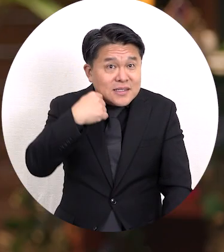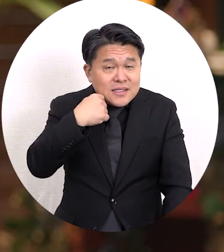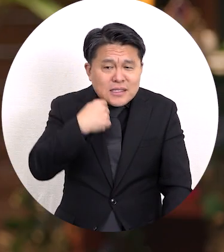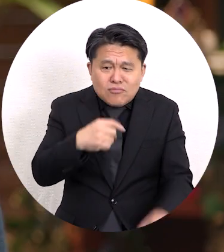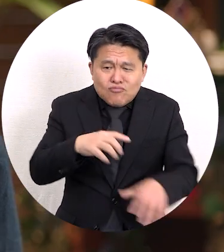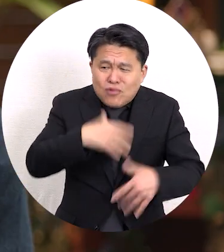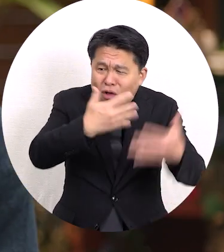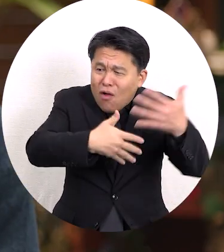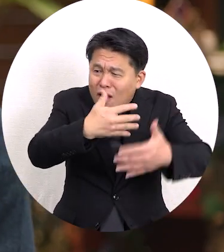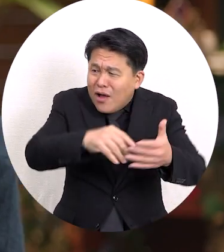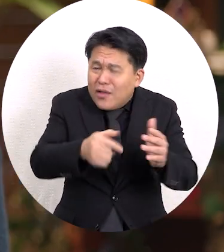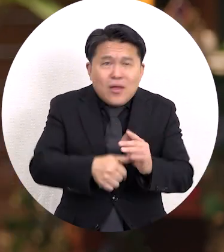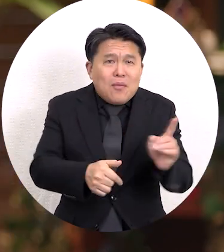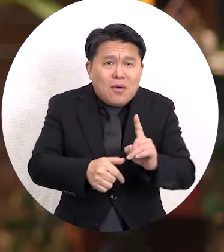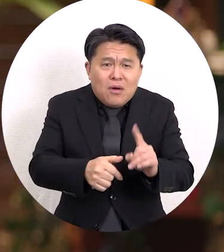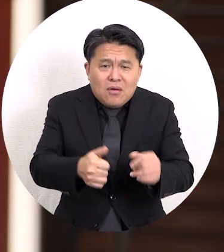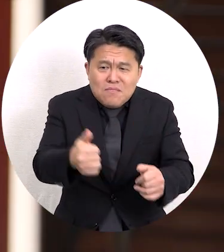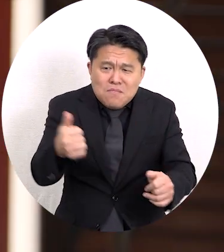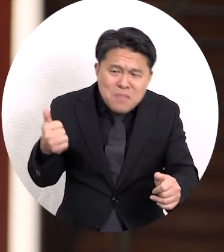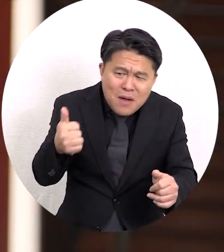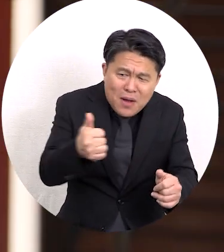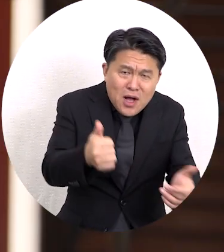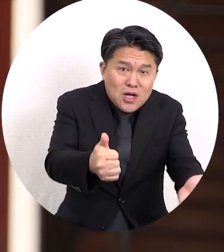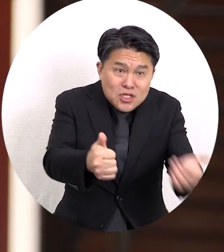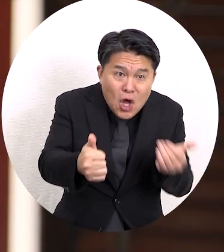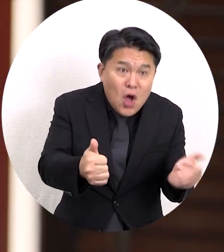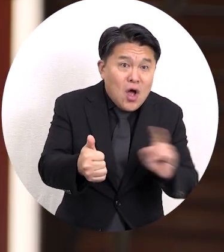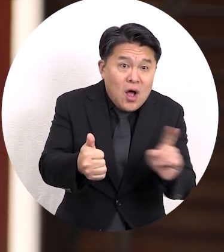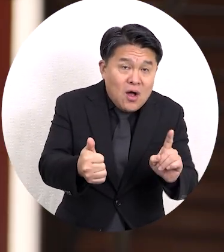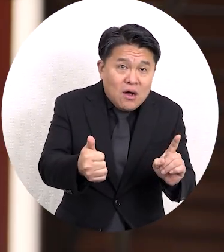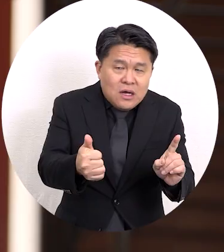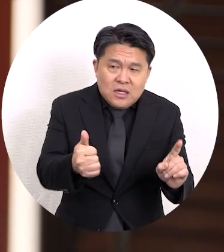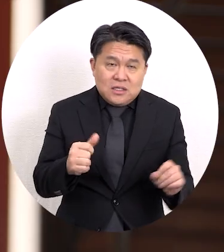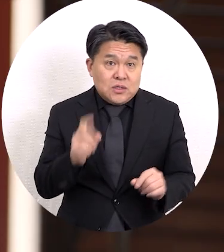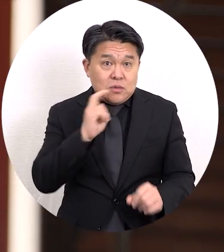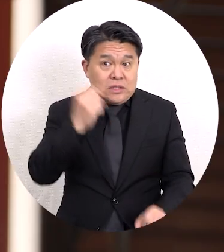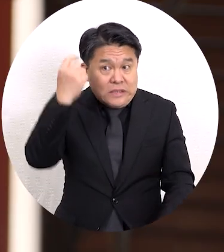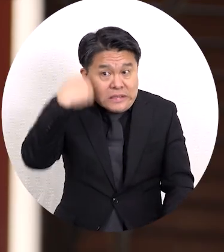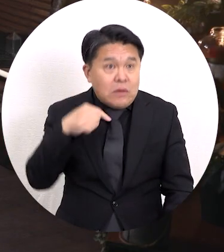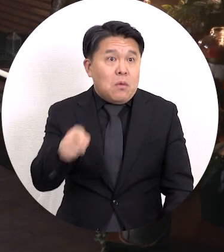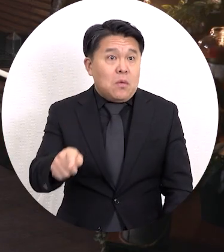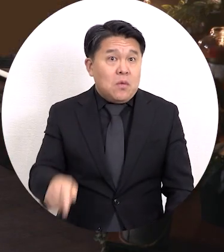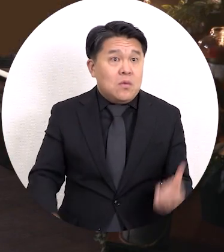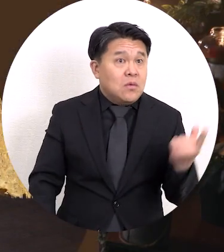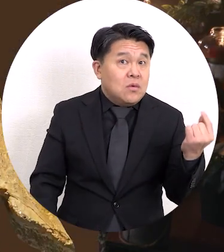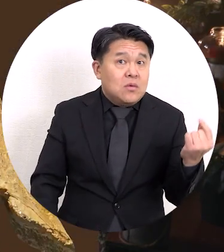right before a scary scene in a horror movie. What you just heard is